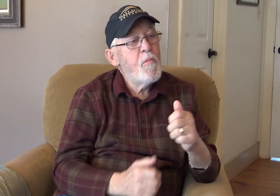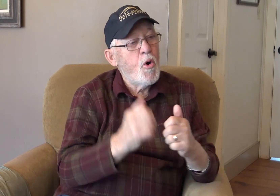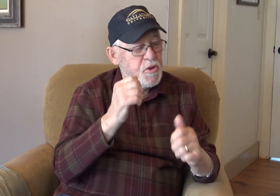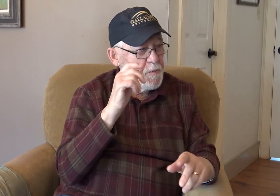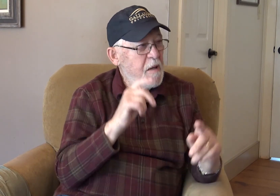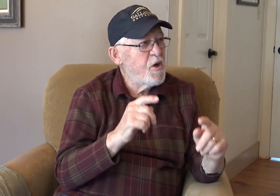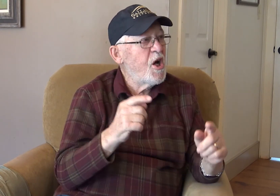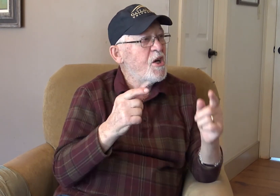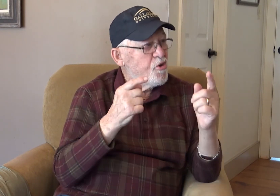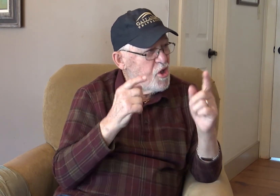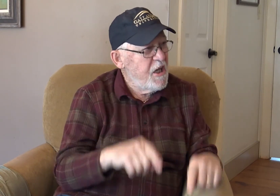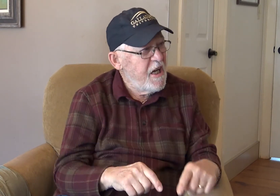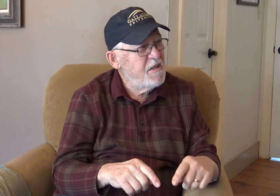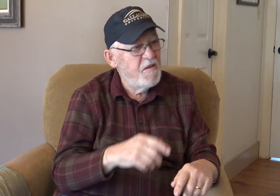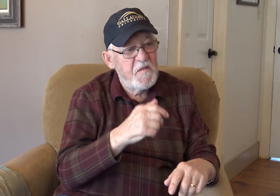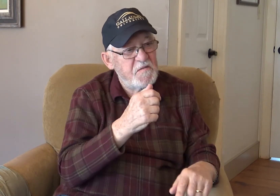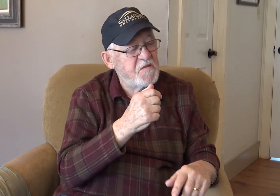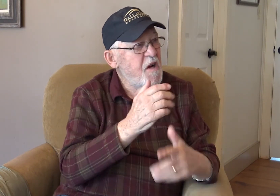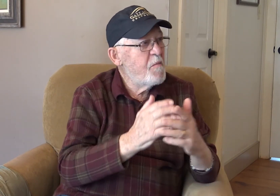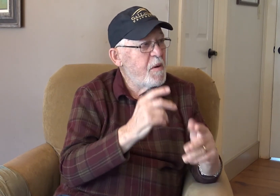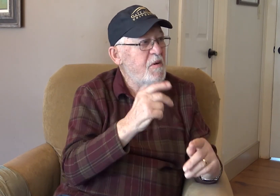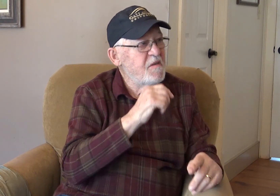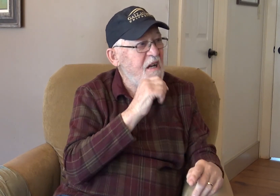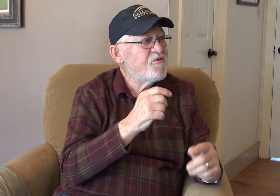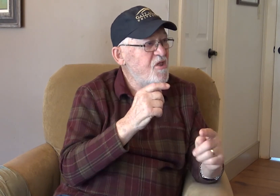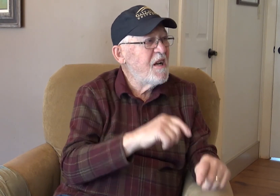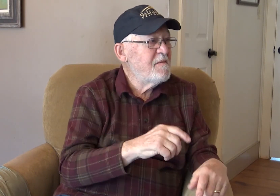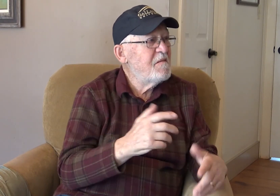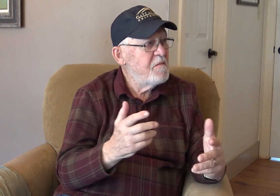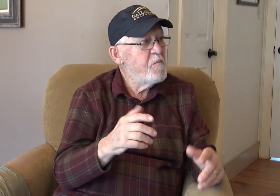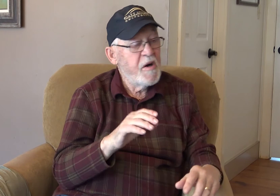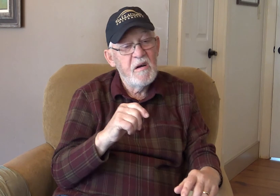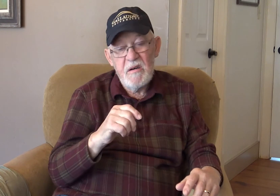well, most people agreed. Some people didn't agree.